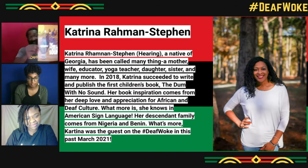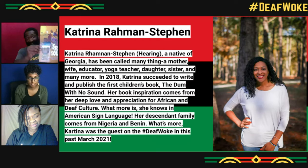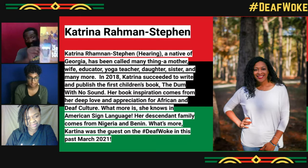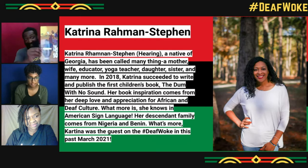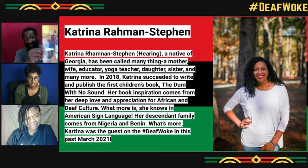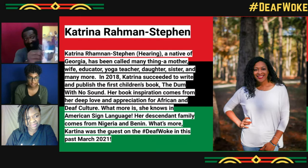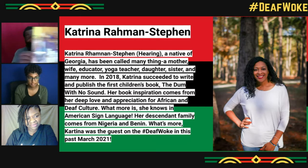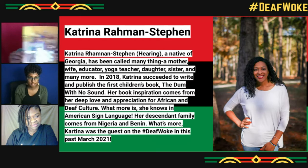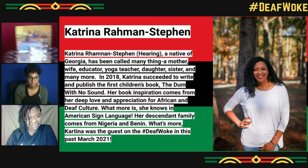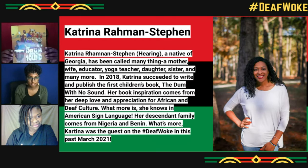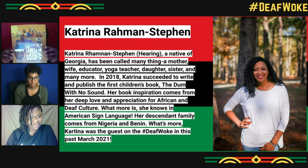She also wrote a book.